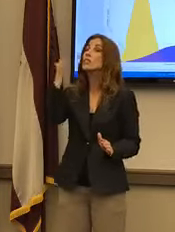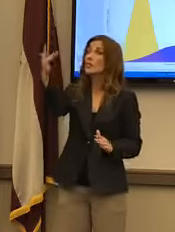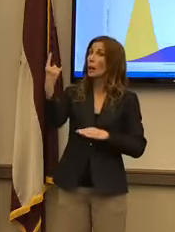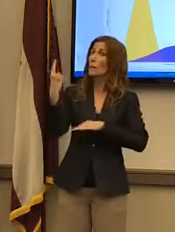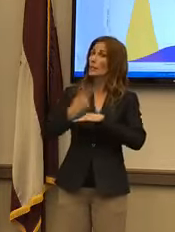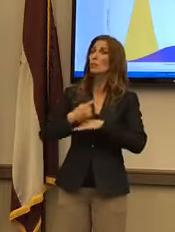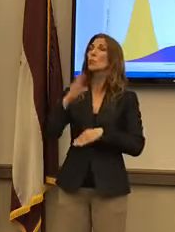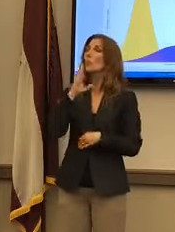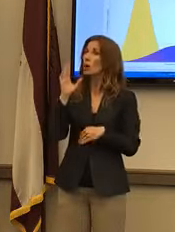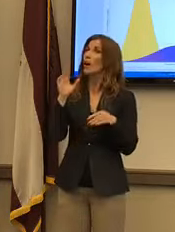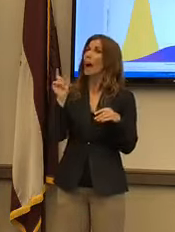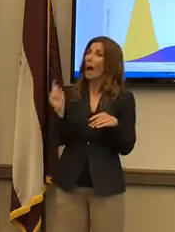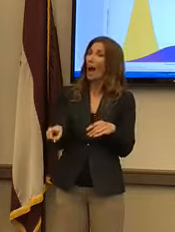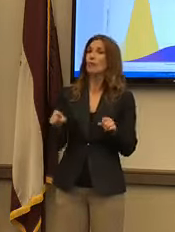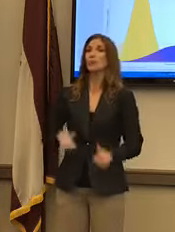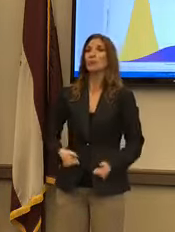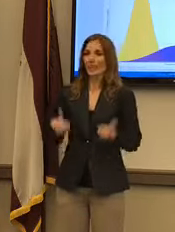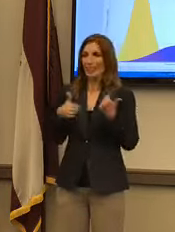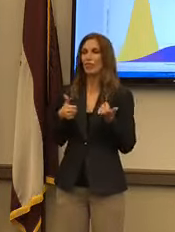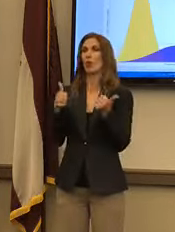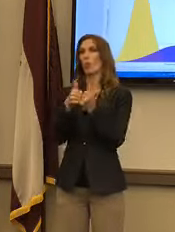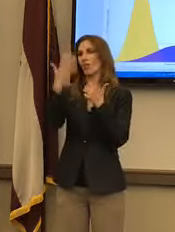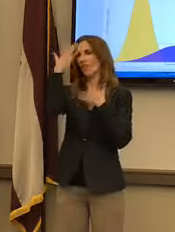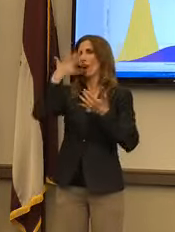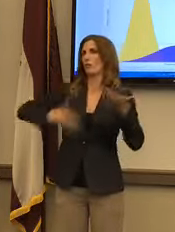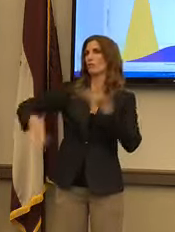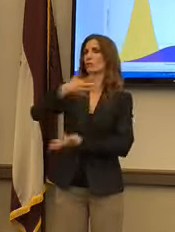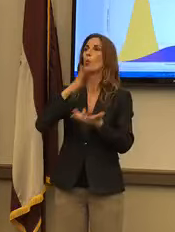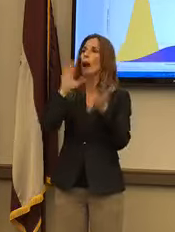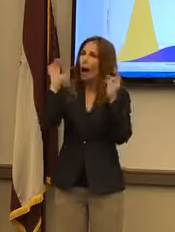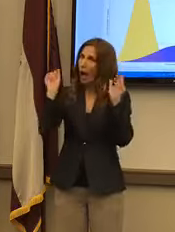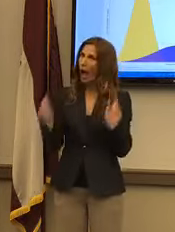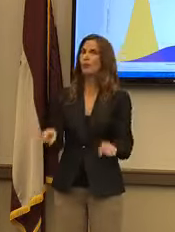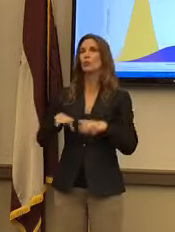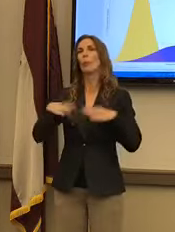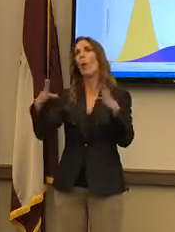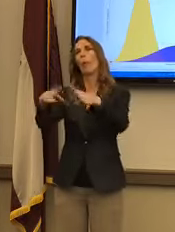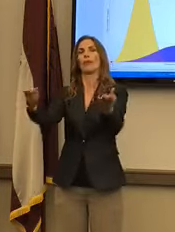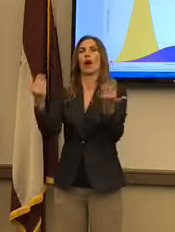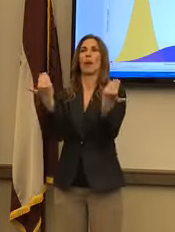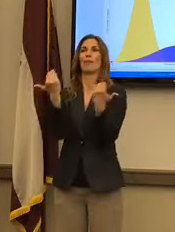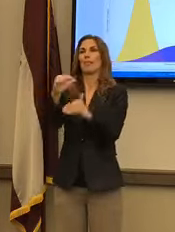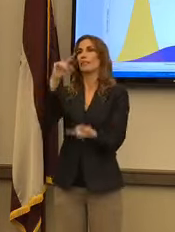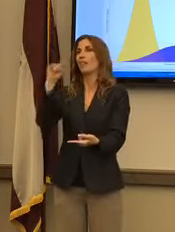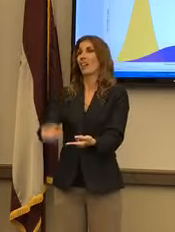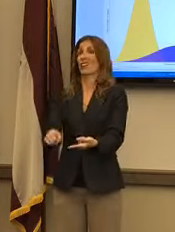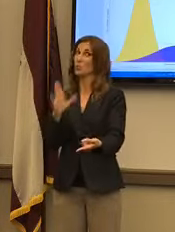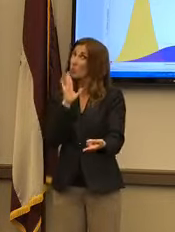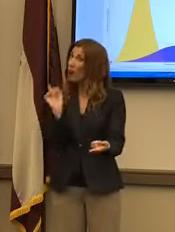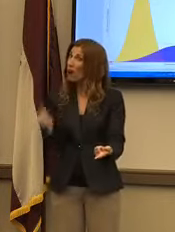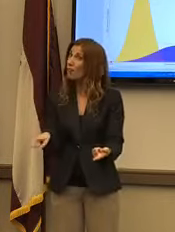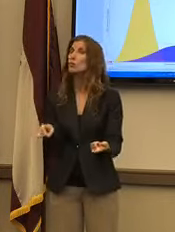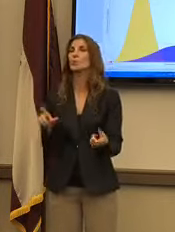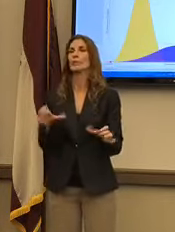to have to be able to live with this virus and relax these guidelines and this is how we're going to have to do it every single person has to be